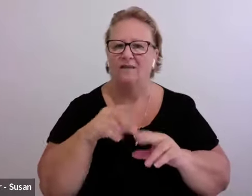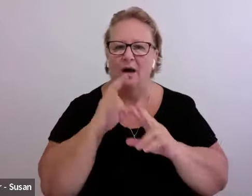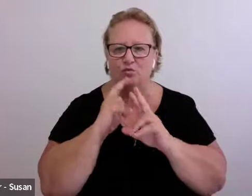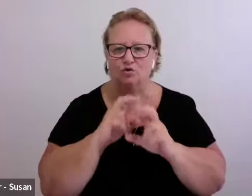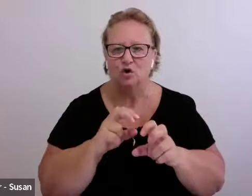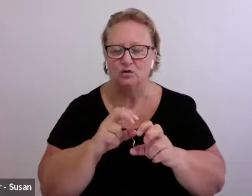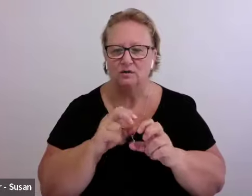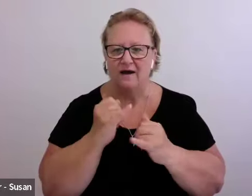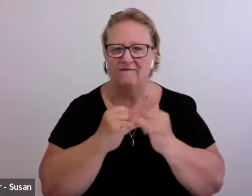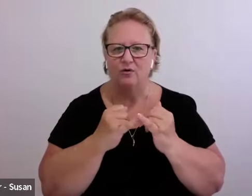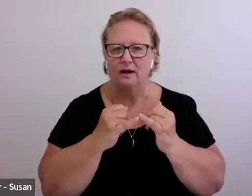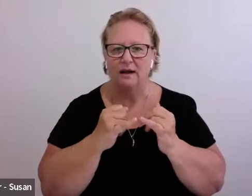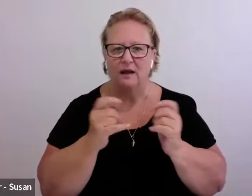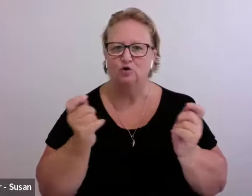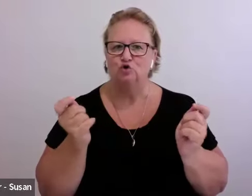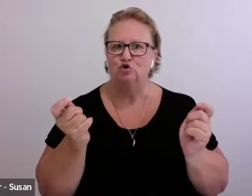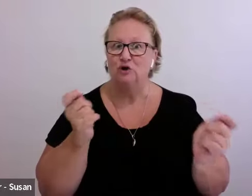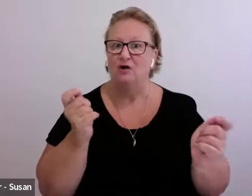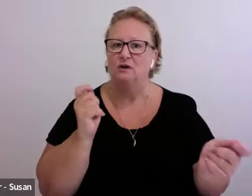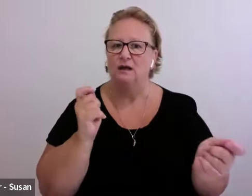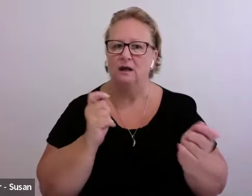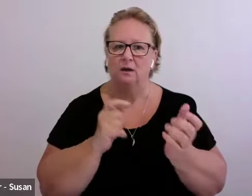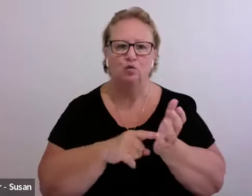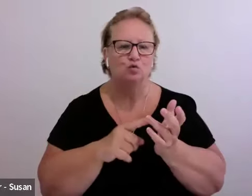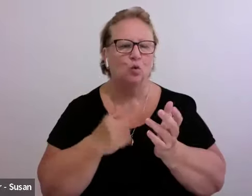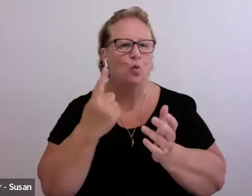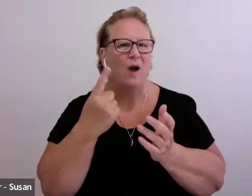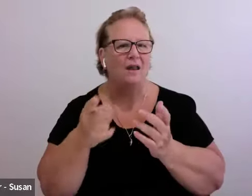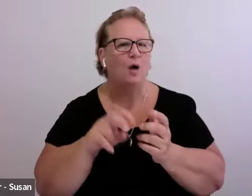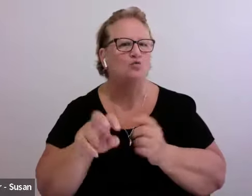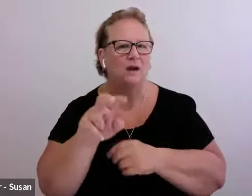practices, not just a reduction in restrictive